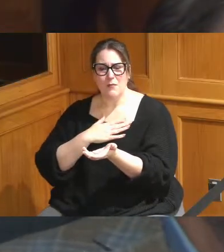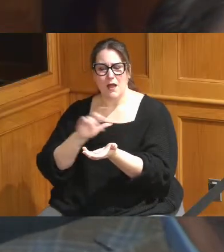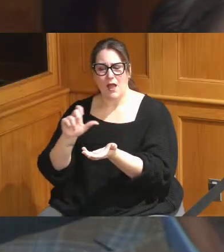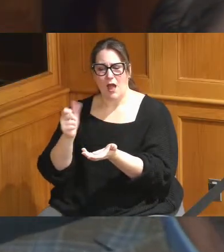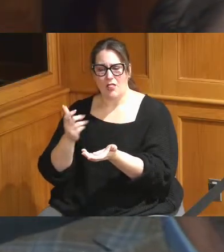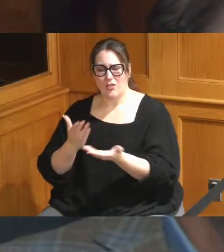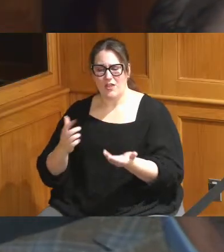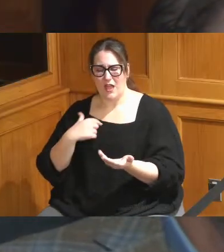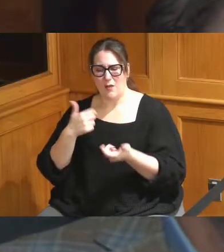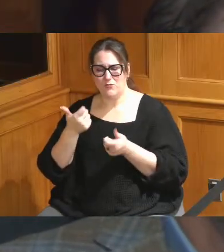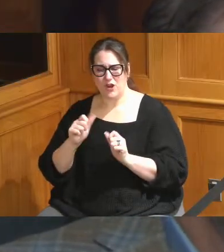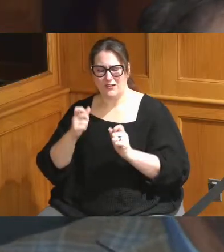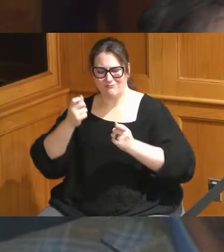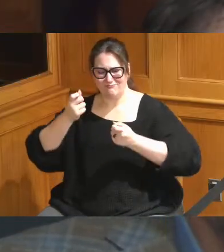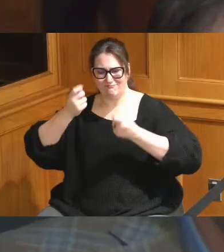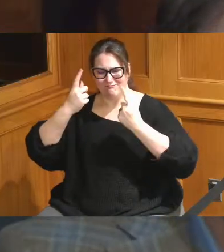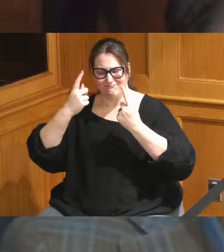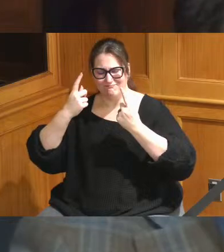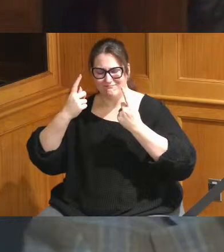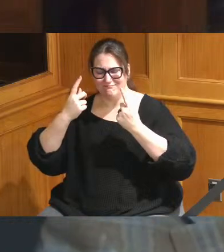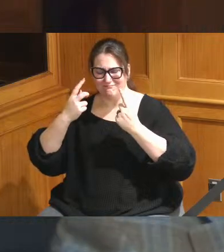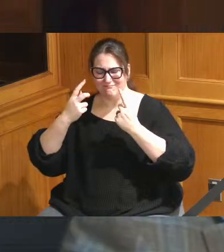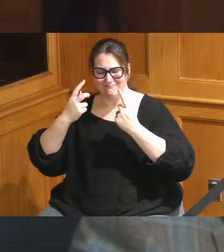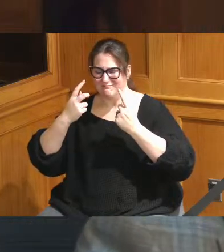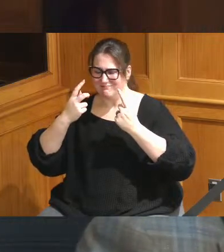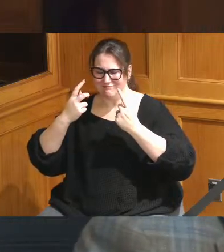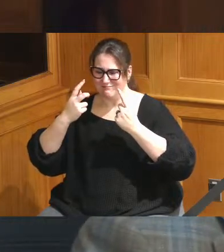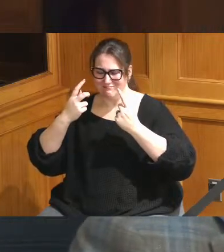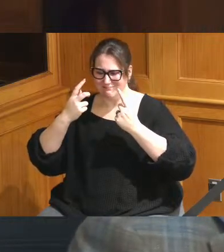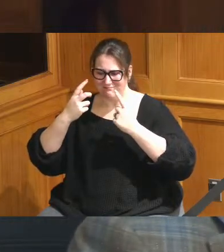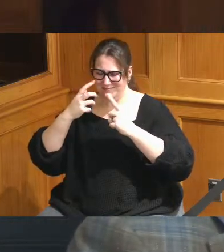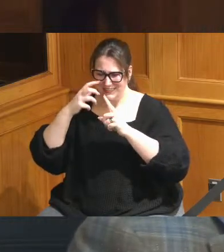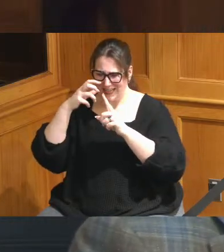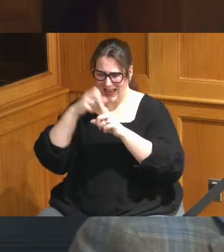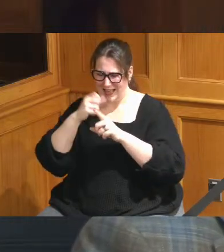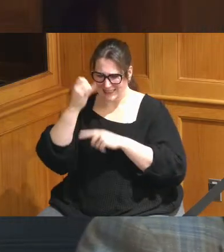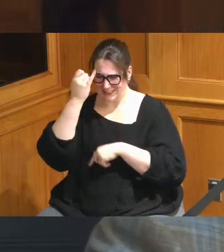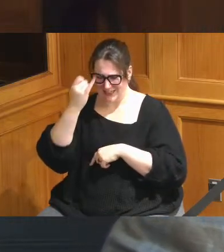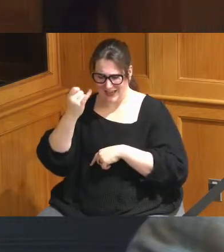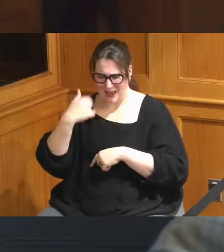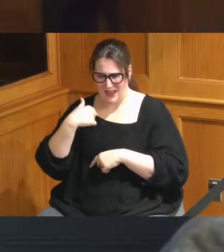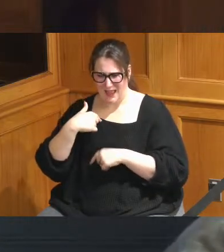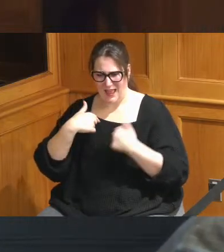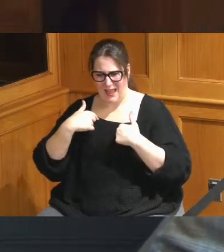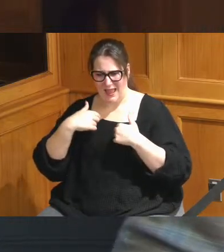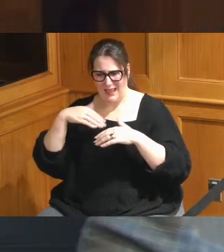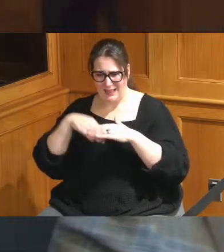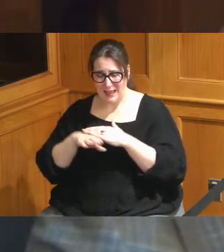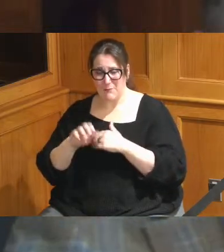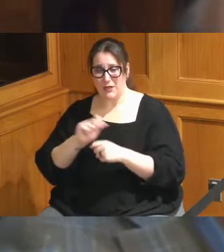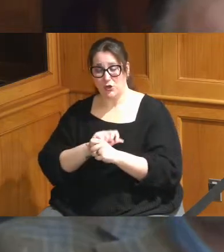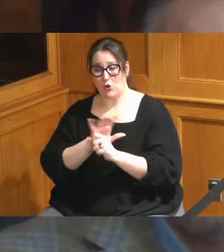around. I'm still trying to catch it because when I came in we had the there was Covid so there was